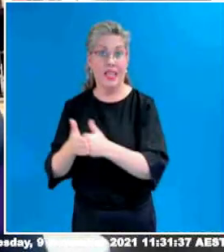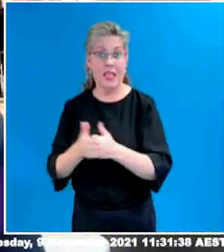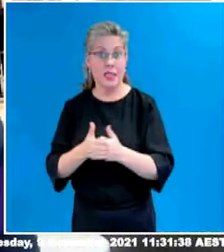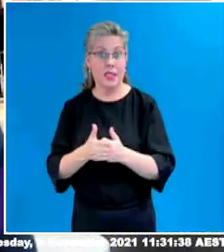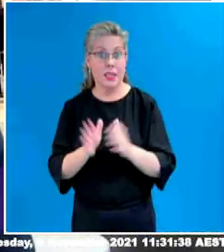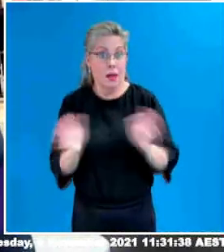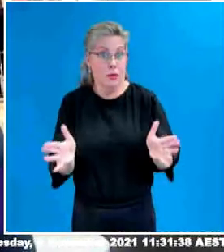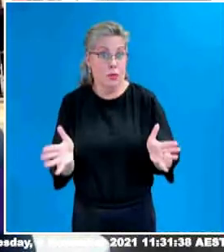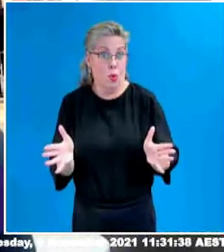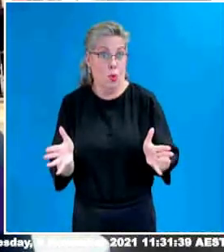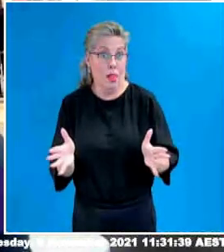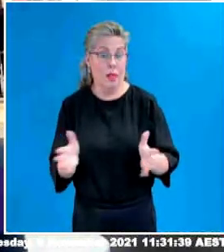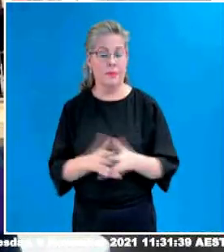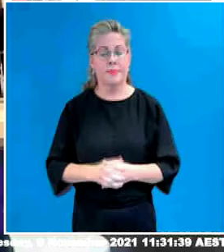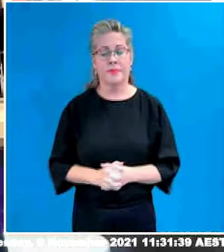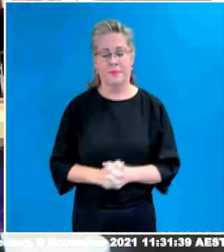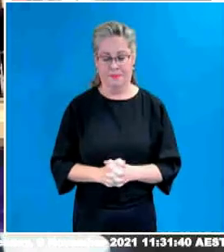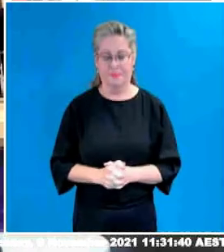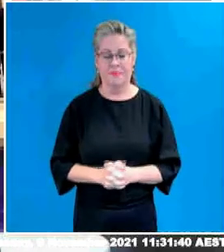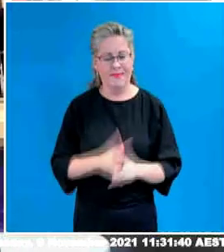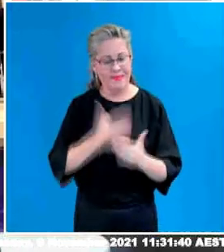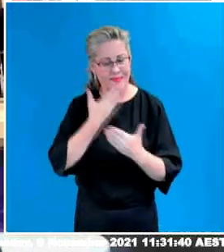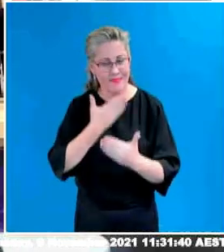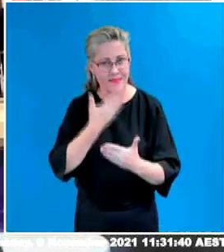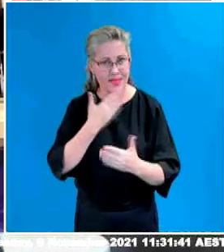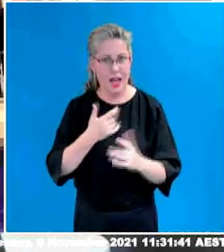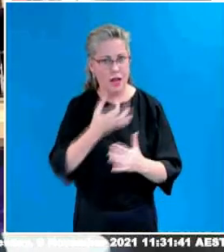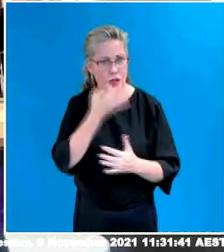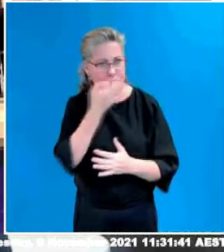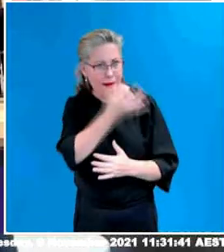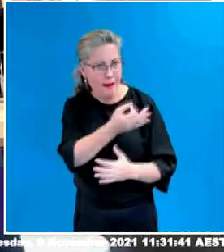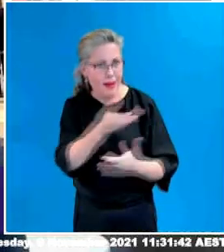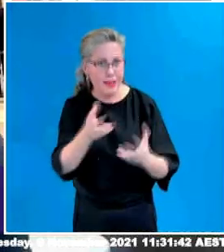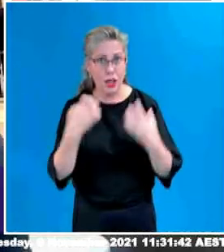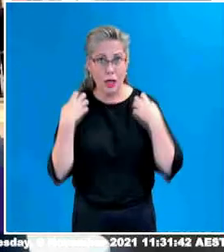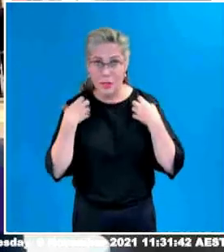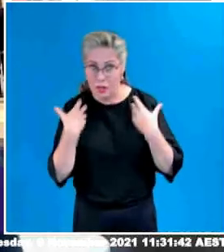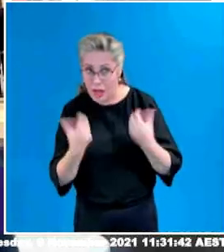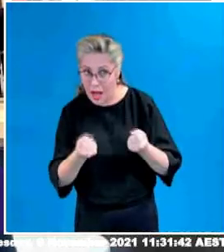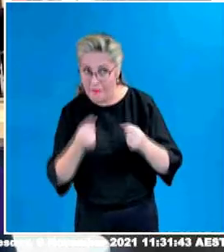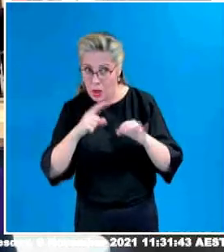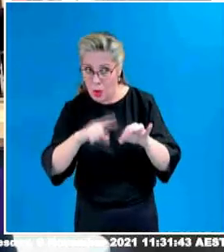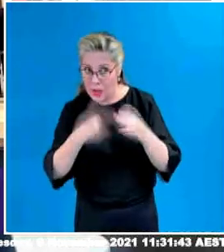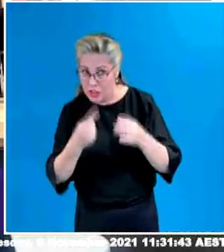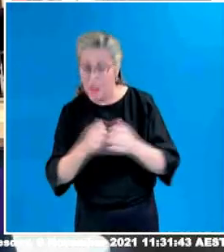they have any questions. Commissioner McEwin? COMMISSIONER McEWIN: Yes, one question. Thank you, Chair.